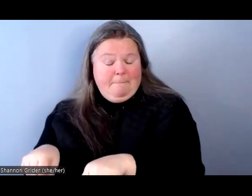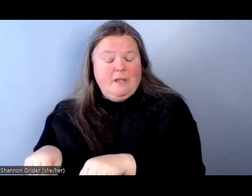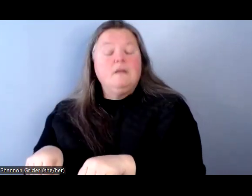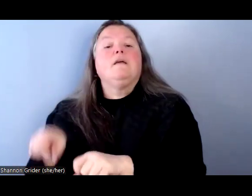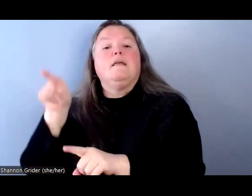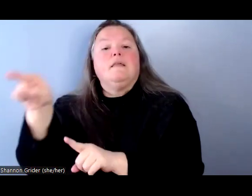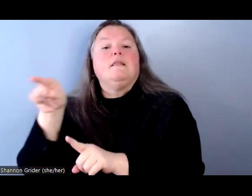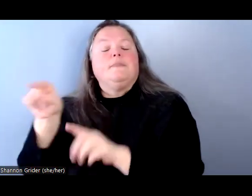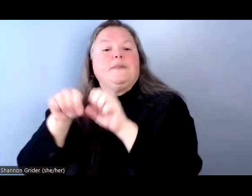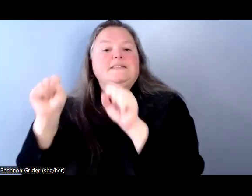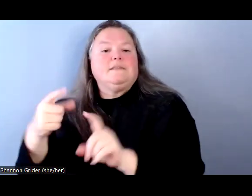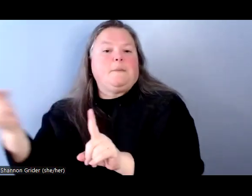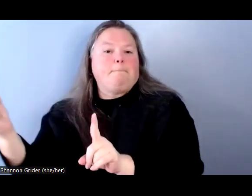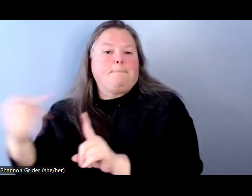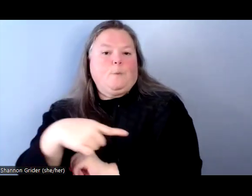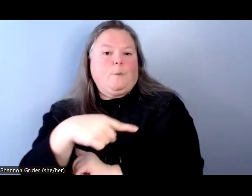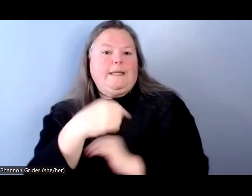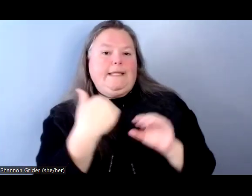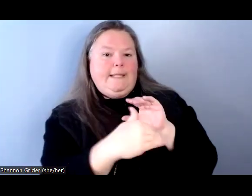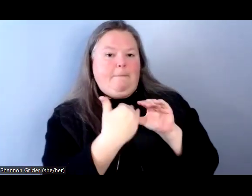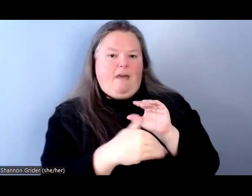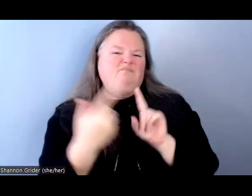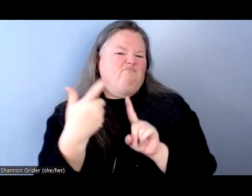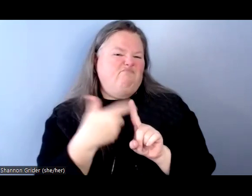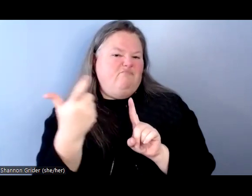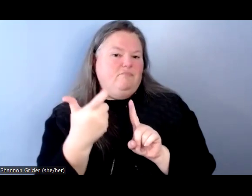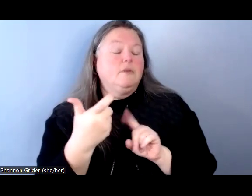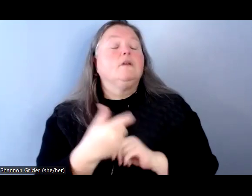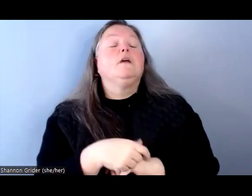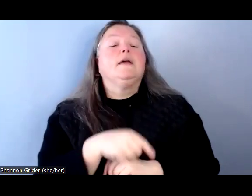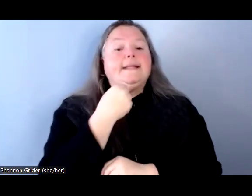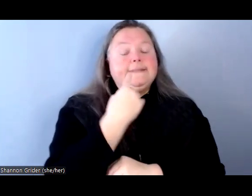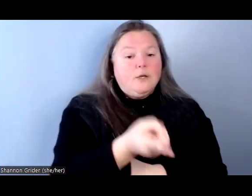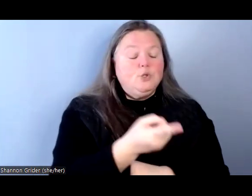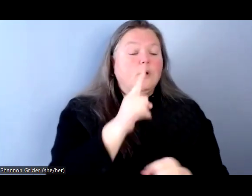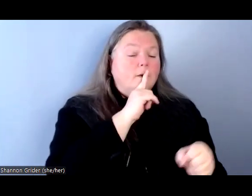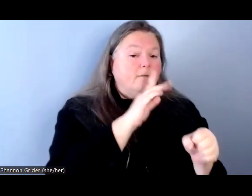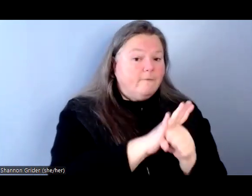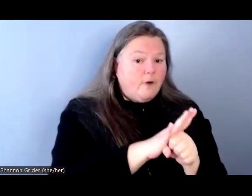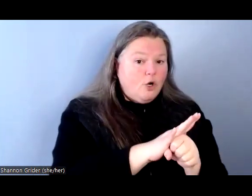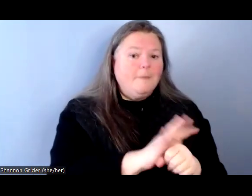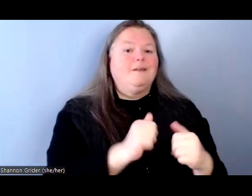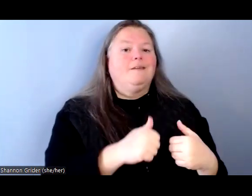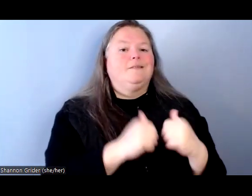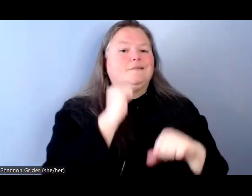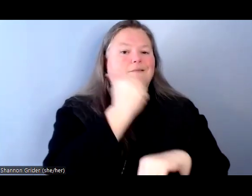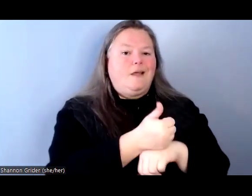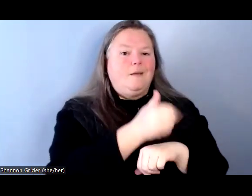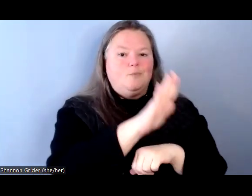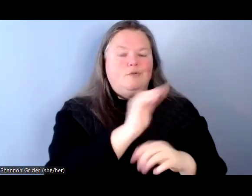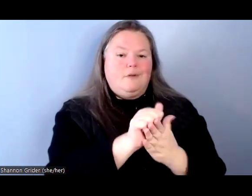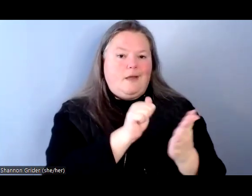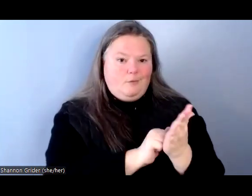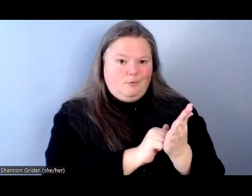you will get an automated email to confirm and set up your account.